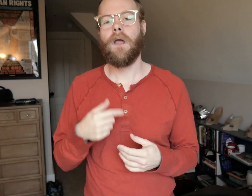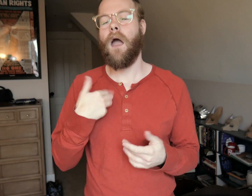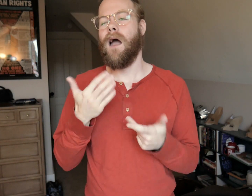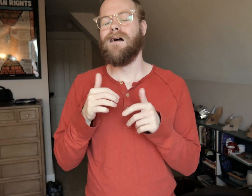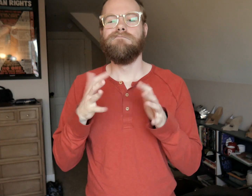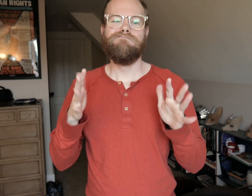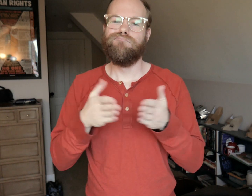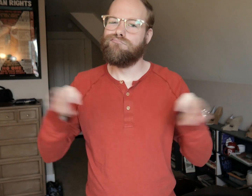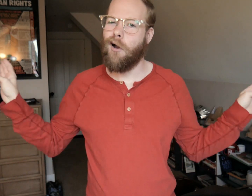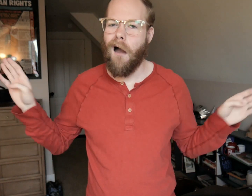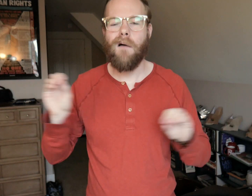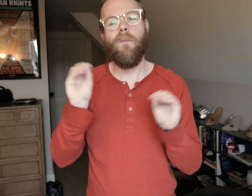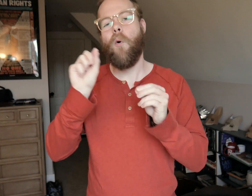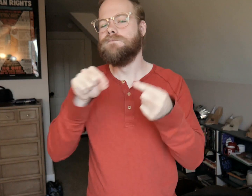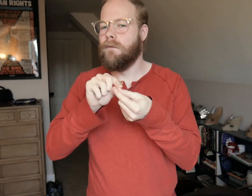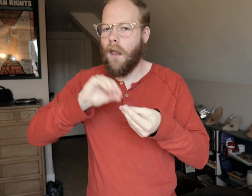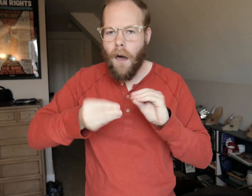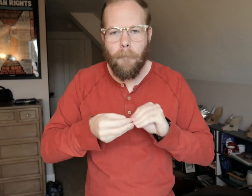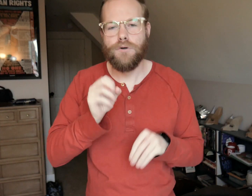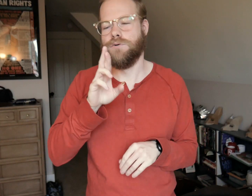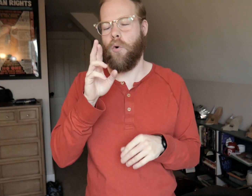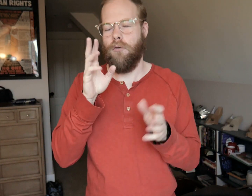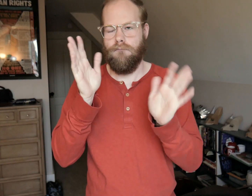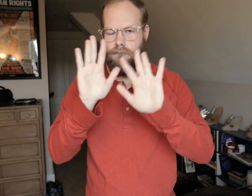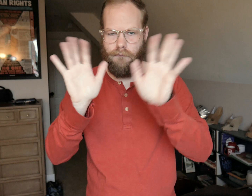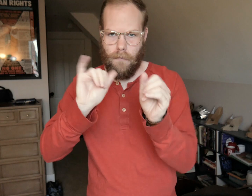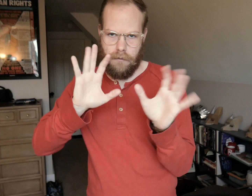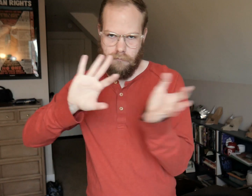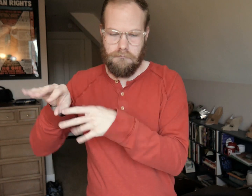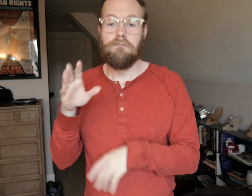I’m keeping it fairly broad, no specific numbers or anything.